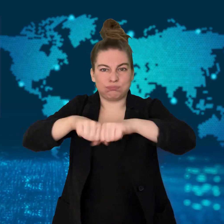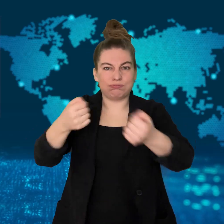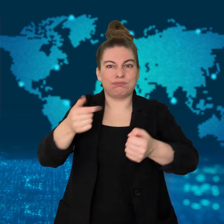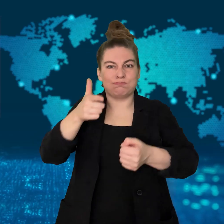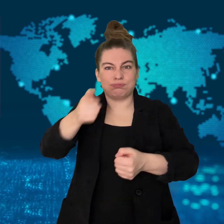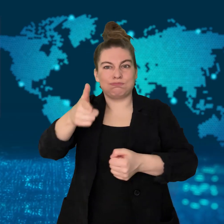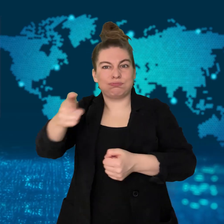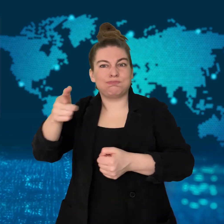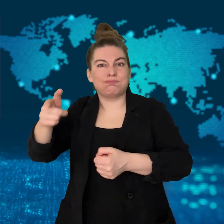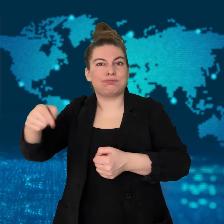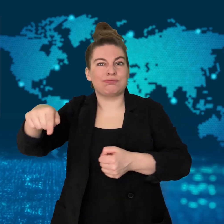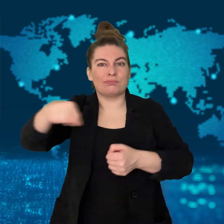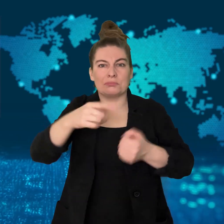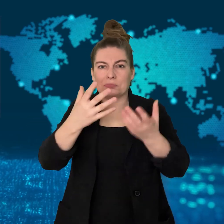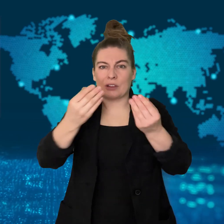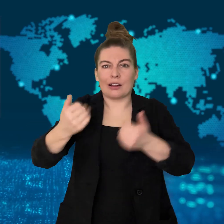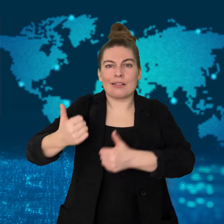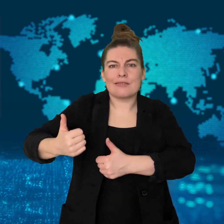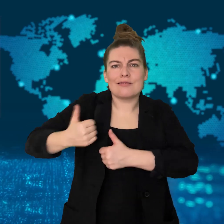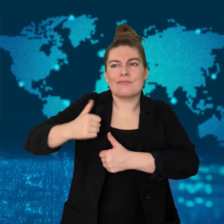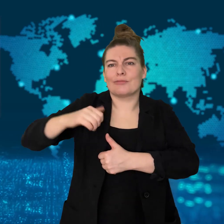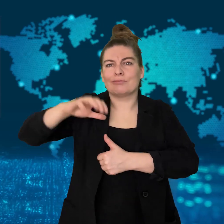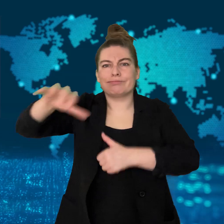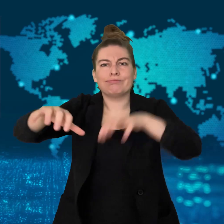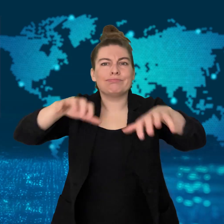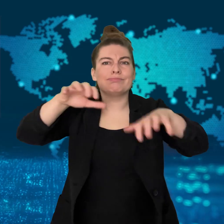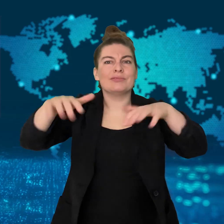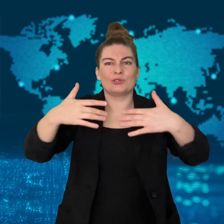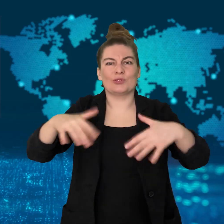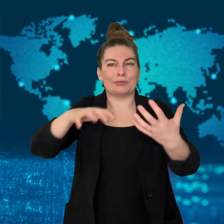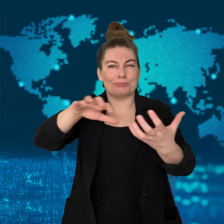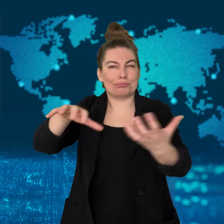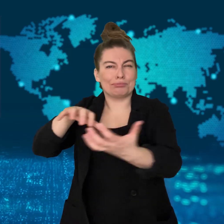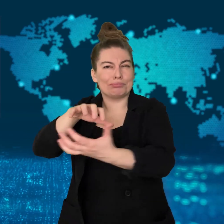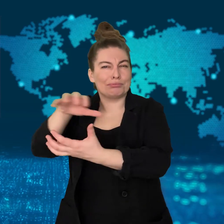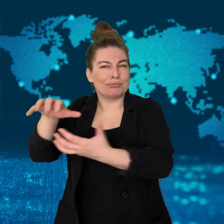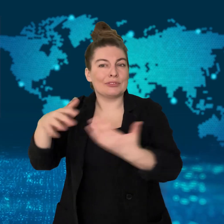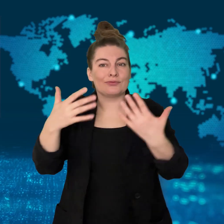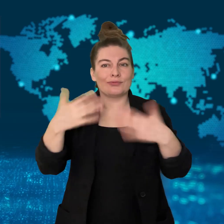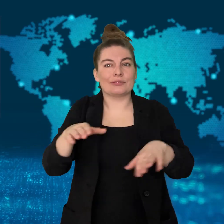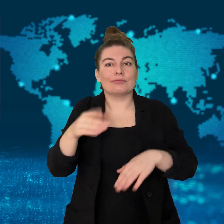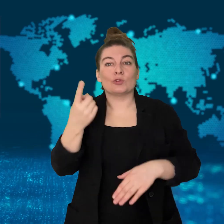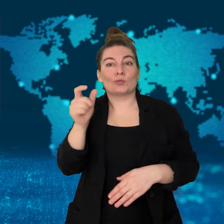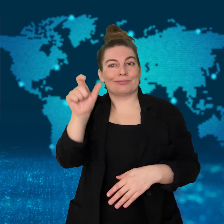security members was ambushed and left dead.